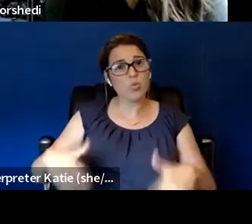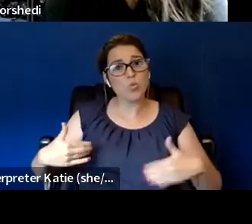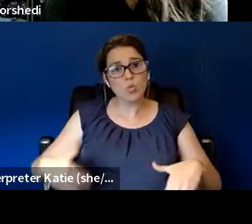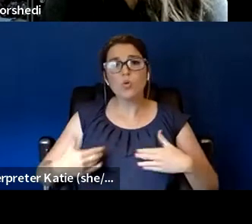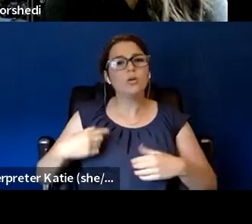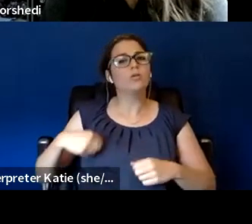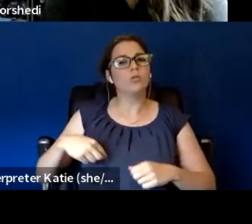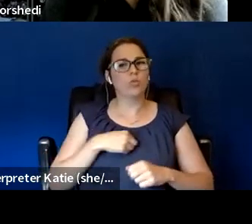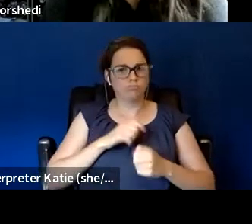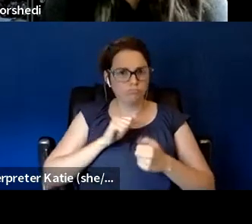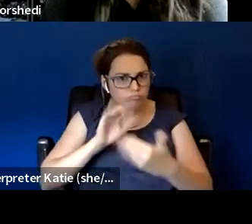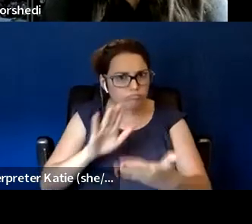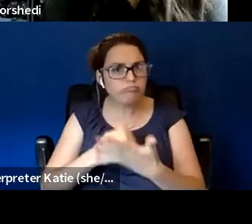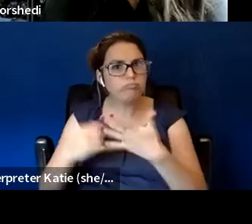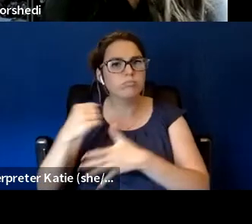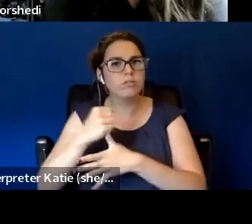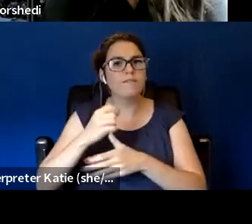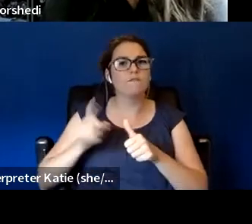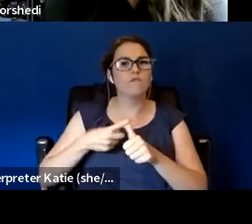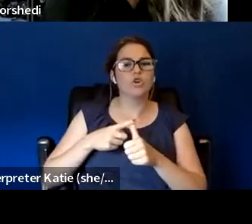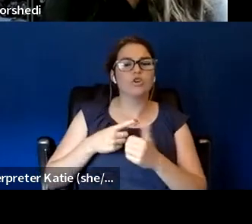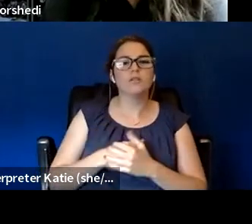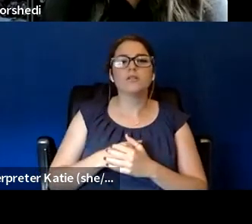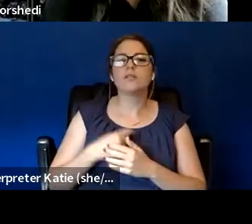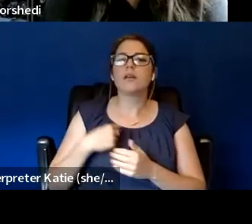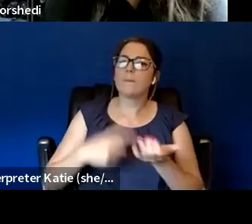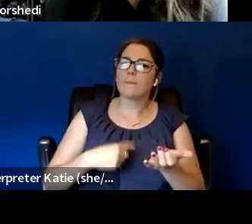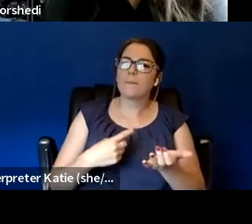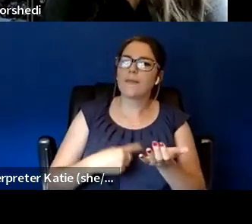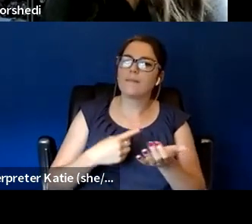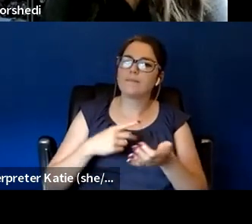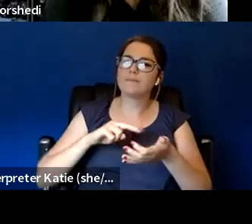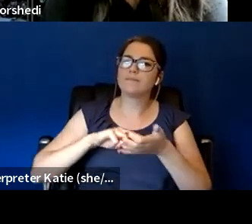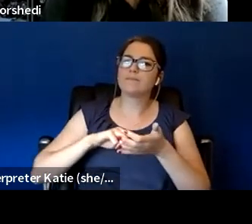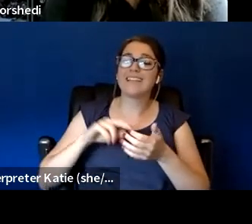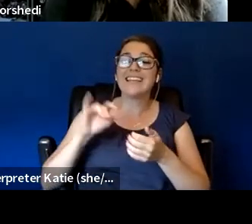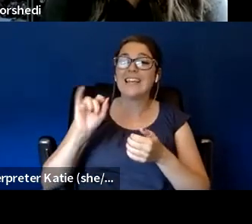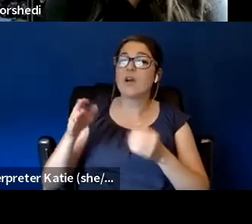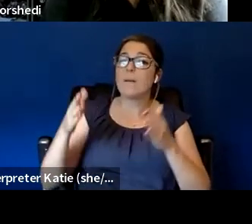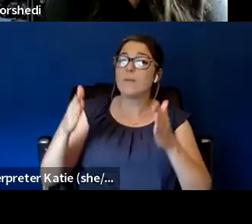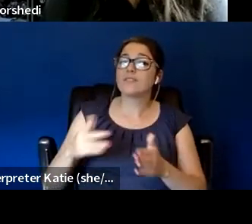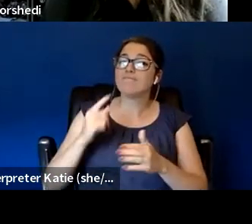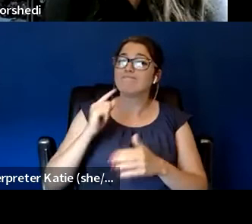assisted community treatment petitions for the most severely impaired mentally ill people.